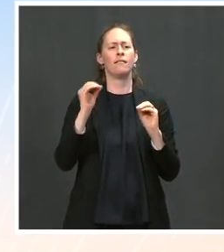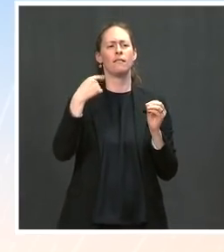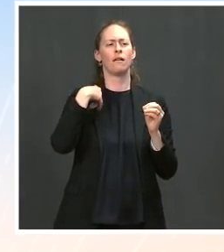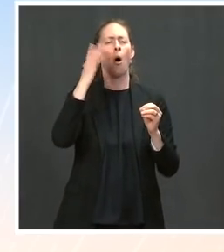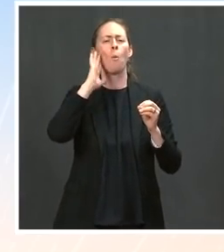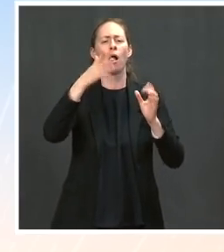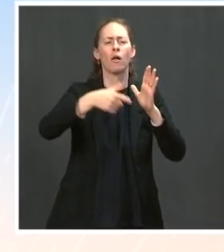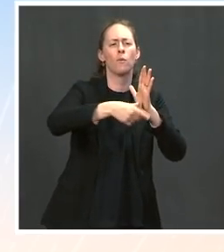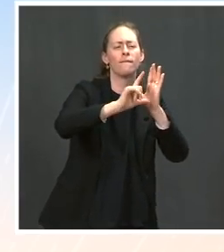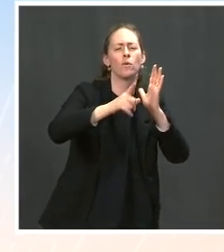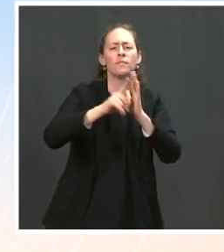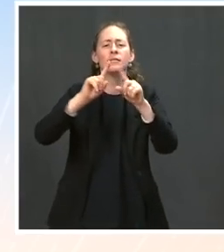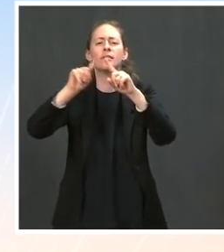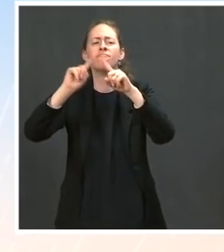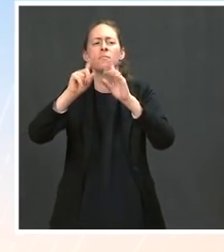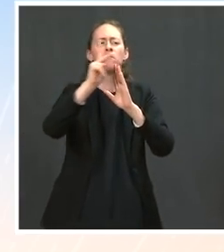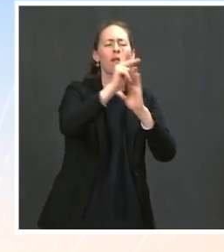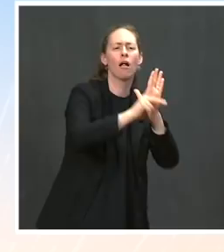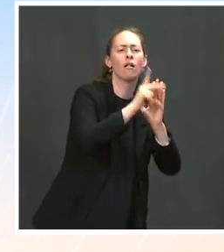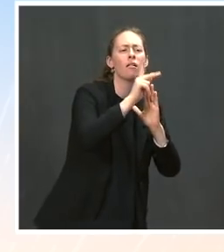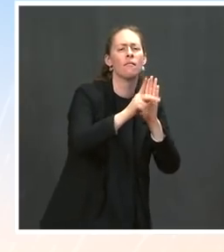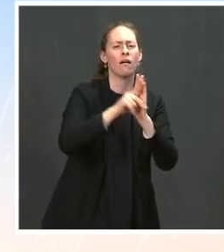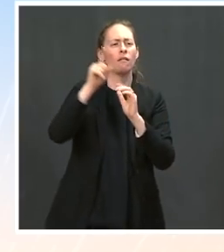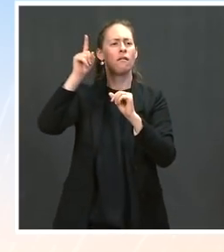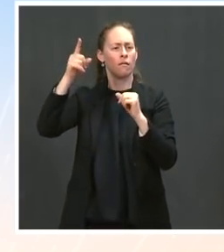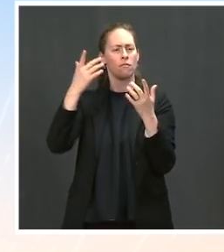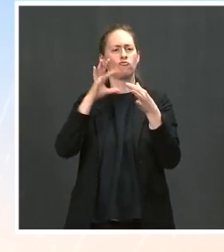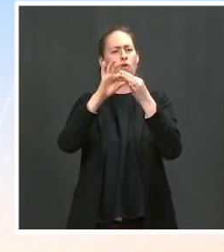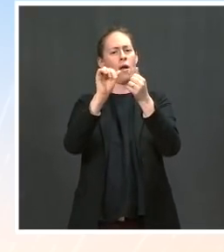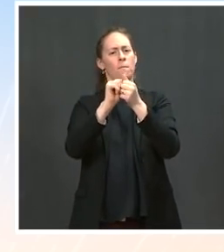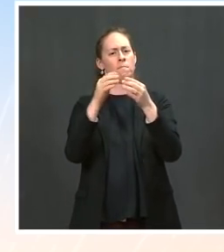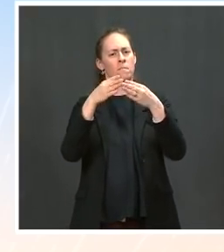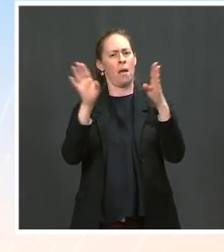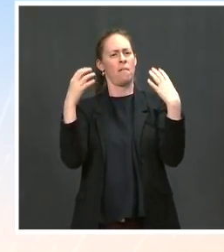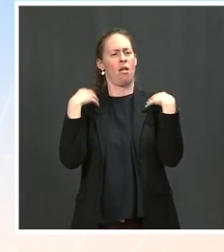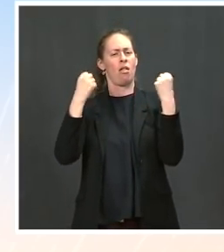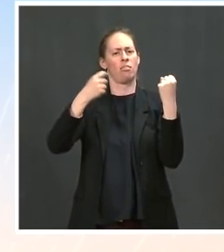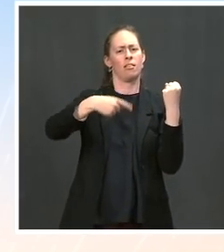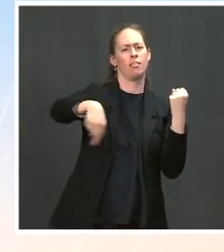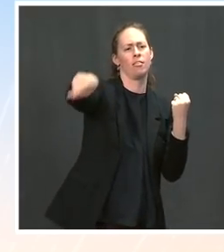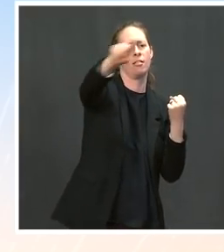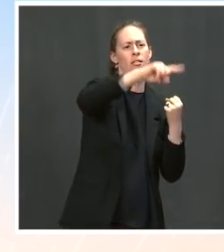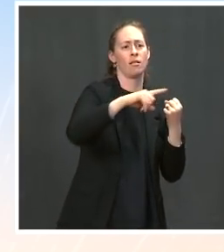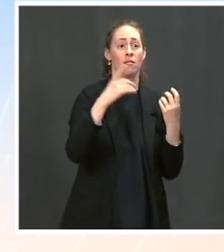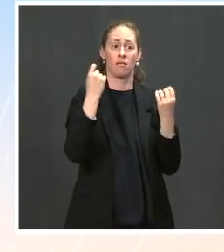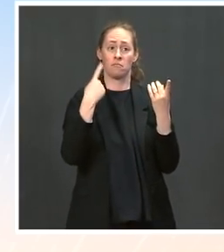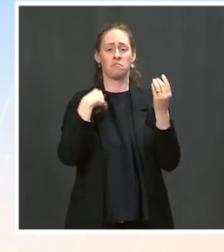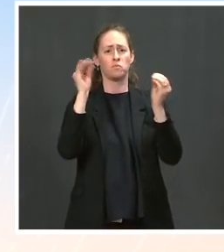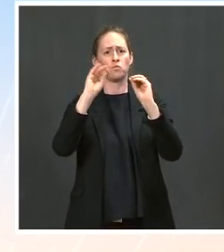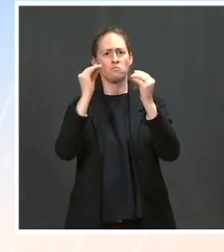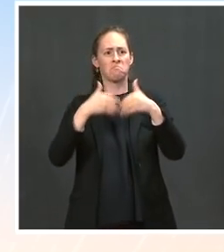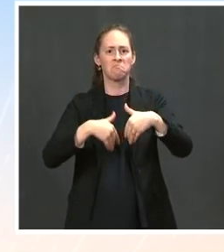with the President's public health goals. But to reiterate, there are no policy proposals or decisions to review today.